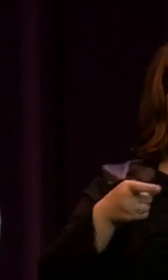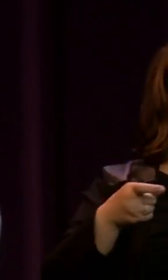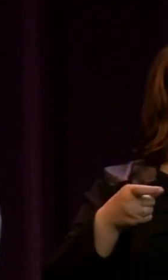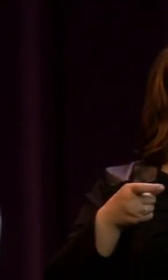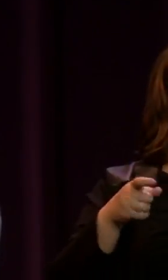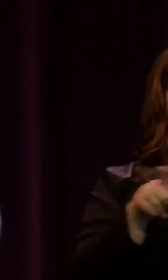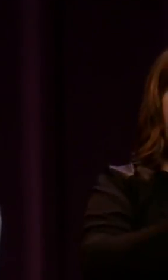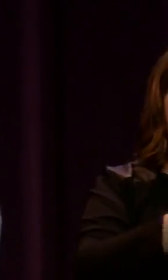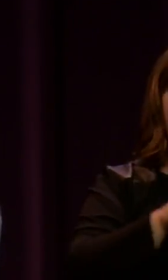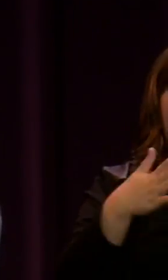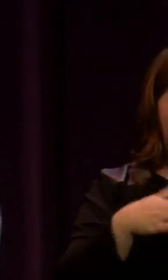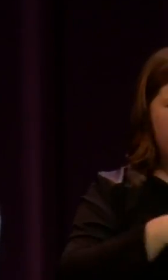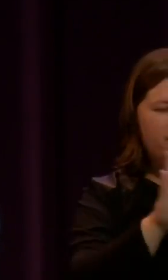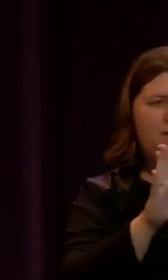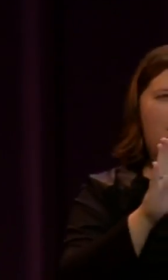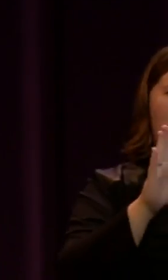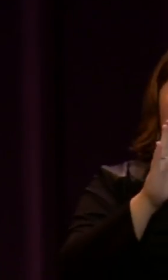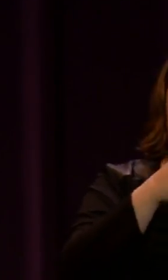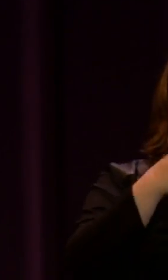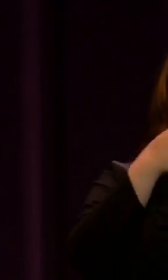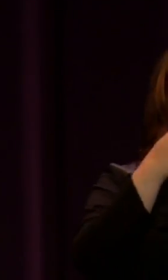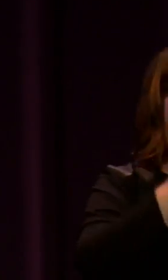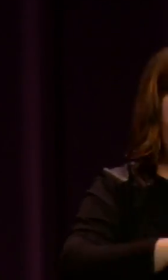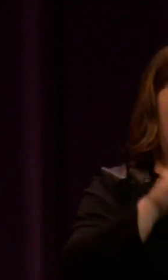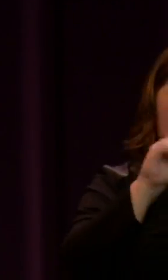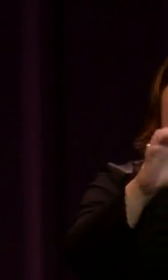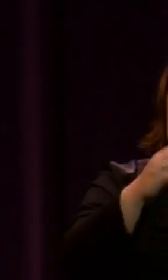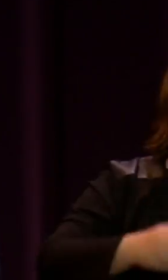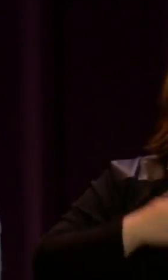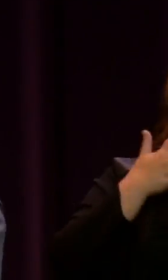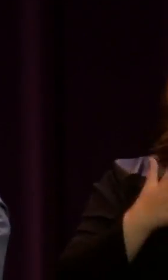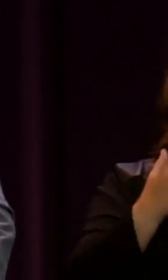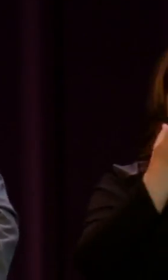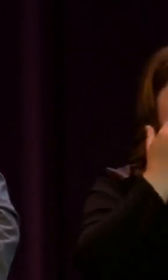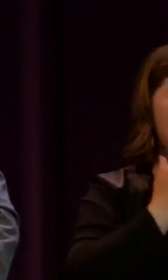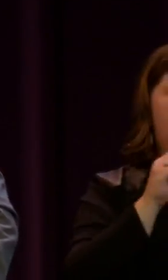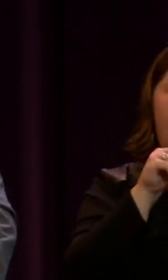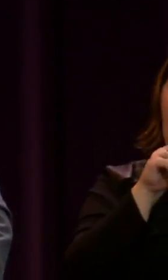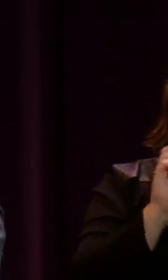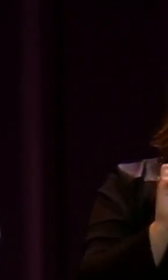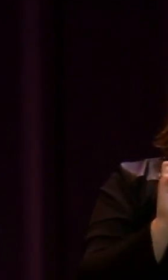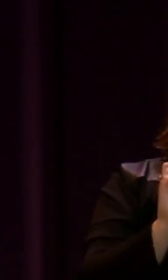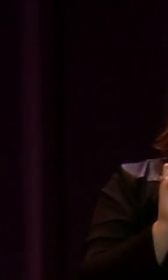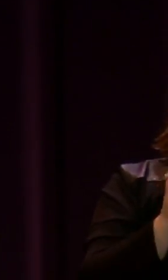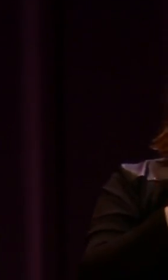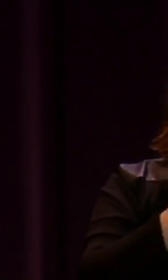AND DISTRICT RESIDENTS AND WE WANT TO DEMONSTRATE THAT THE DISTRICT MERITS CONGRESSIONAL ADMISSION AS A STATE BECAUSE AT